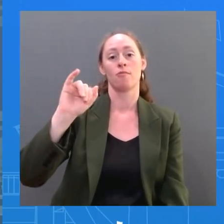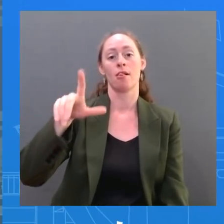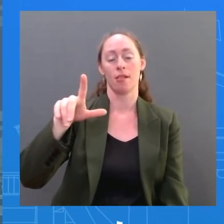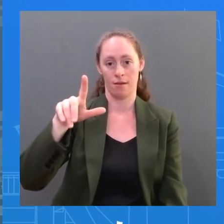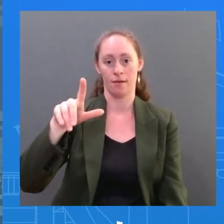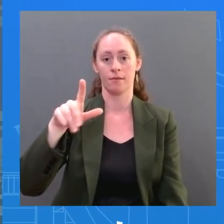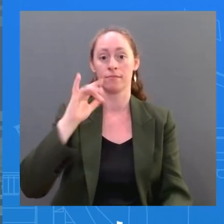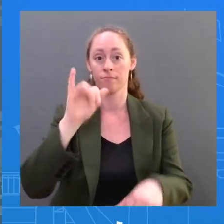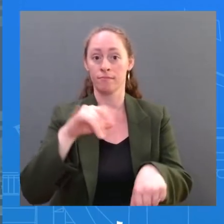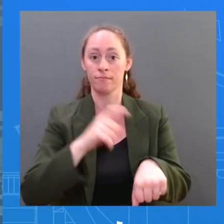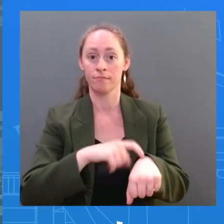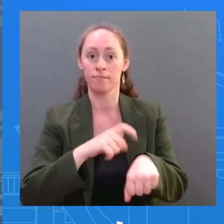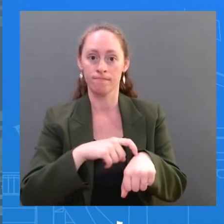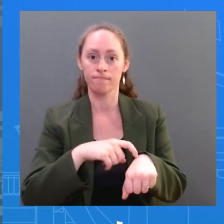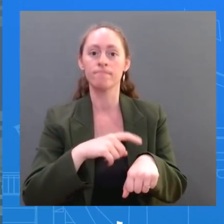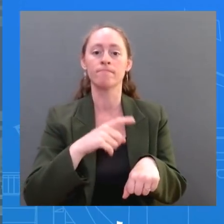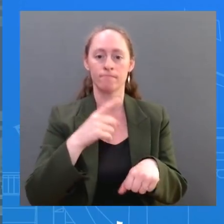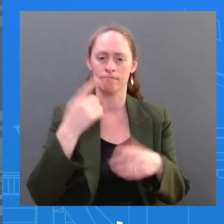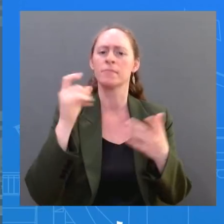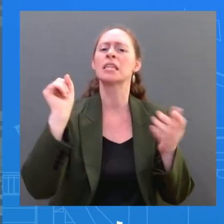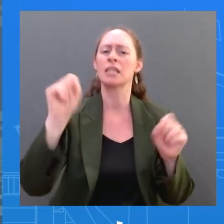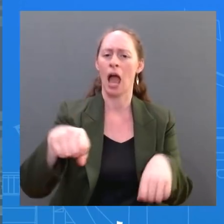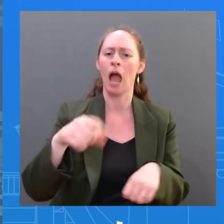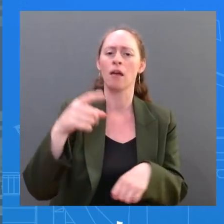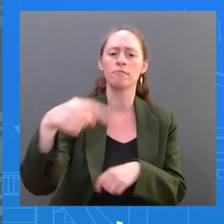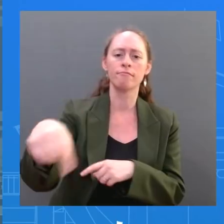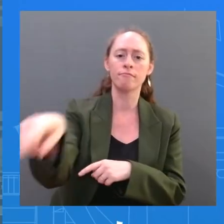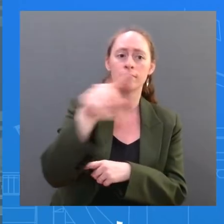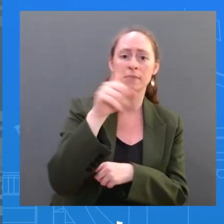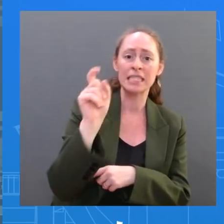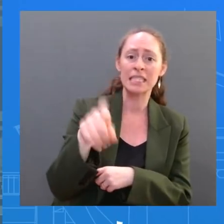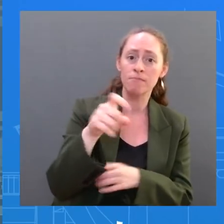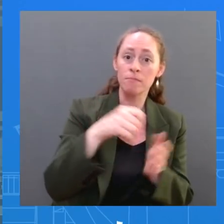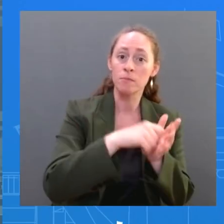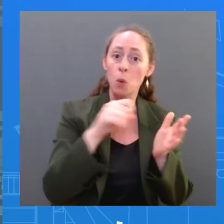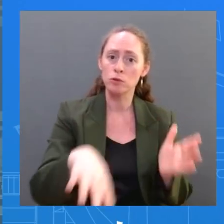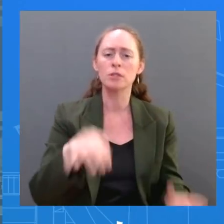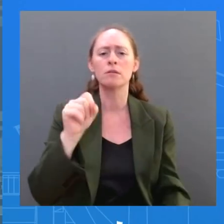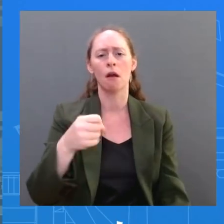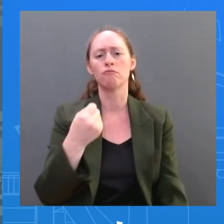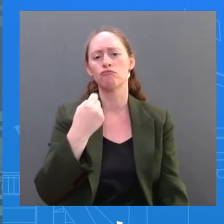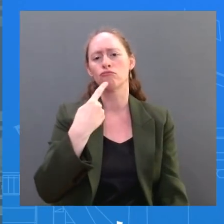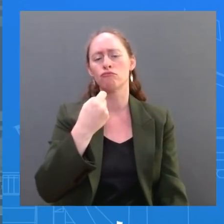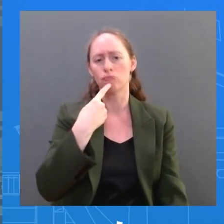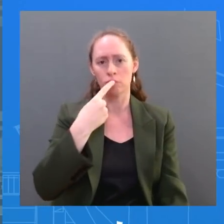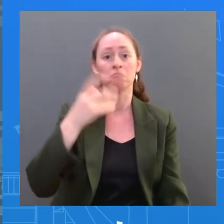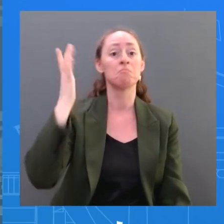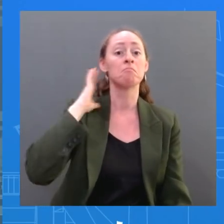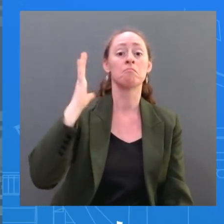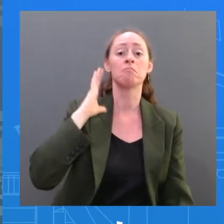and it should be able to be -- to be mailed. And currently, they're going through a scientific process.